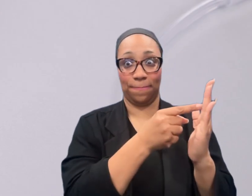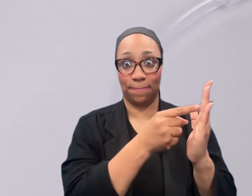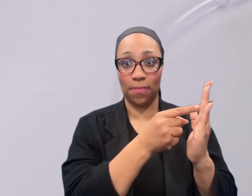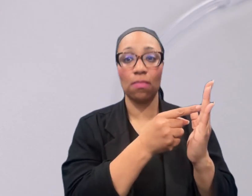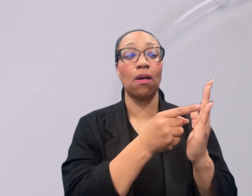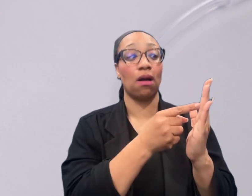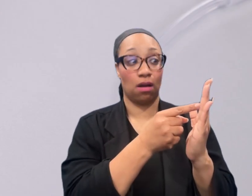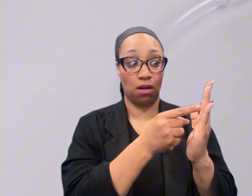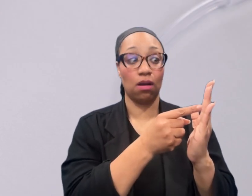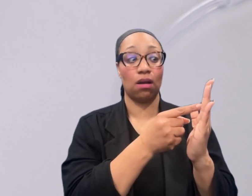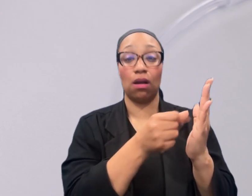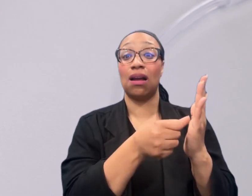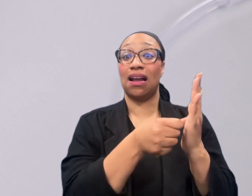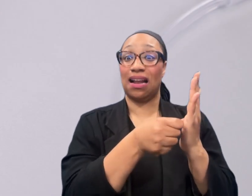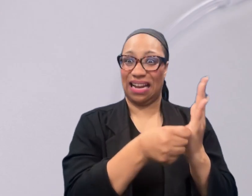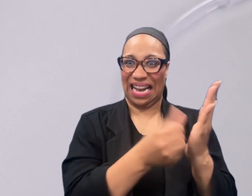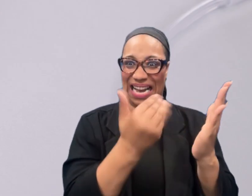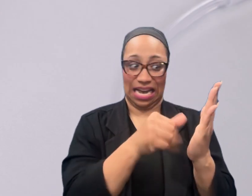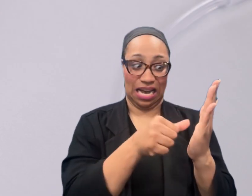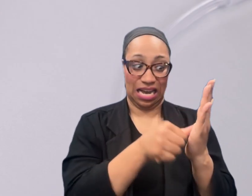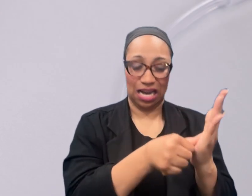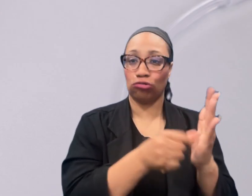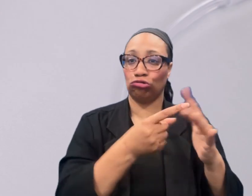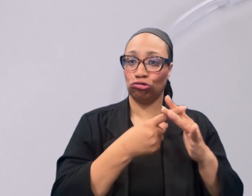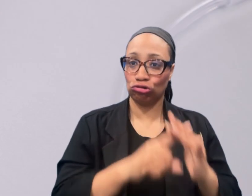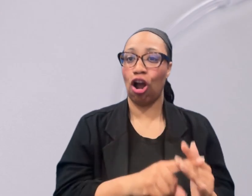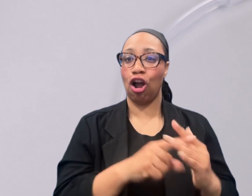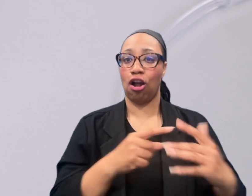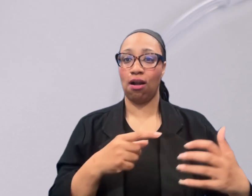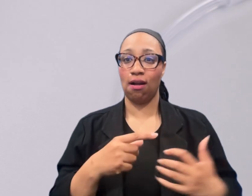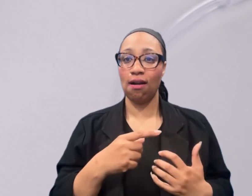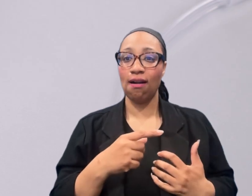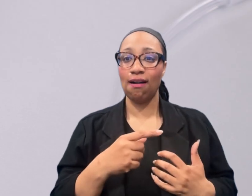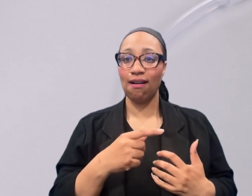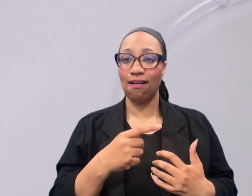pause here. So, if at any time you need to pause your pumping session, you'll know you're in pause